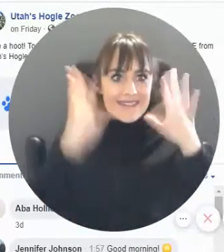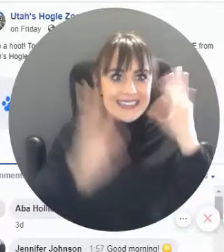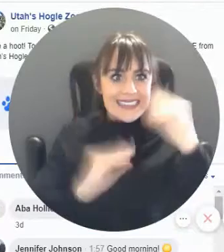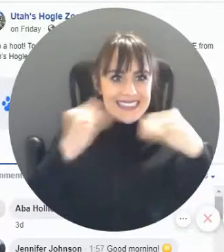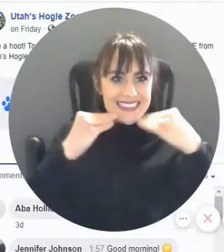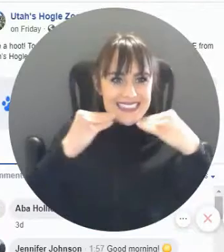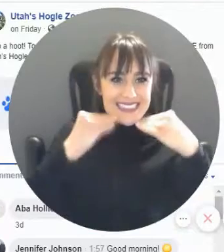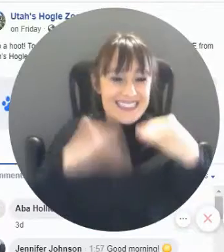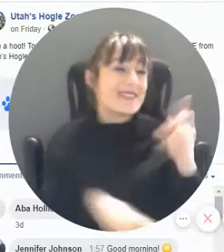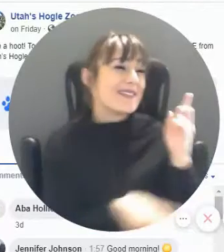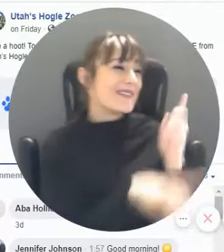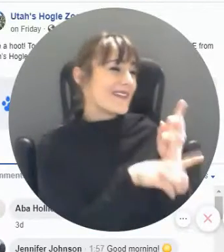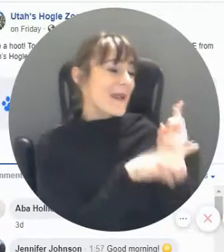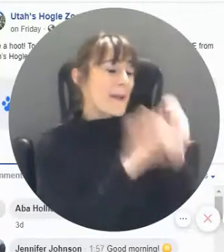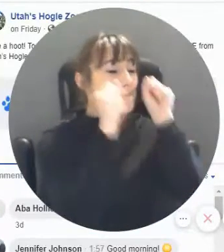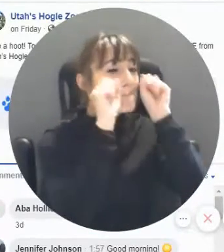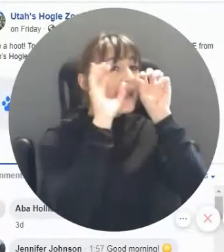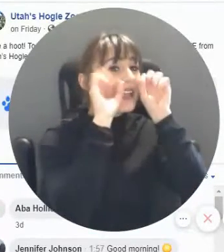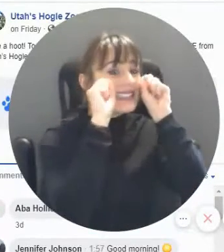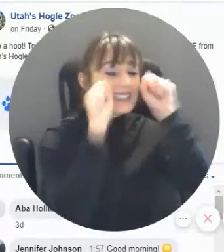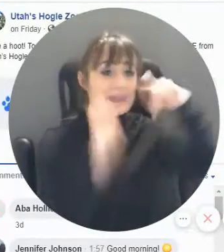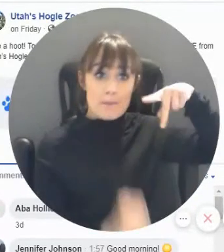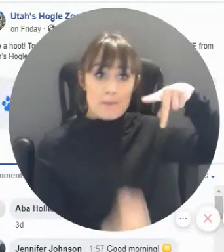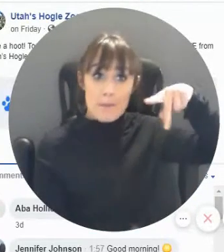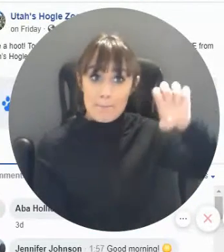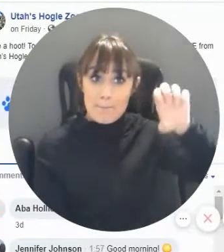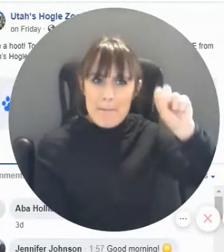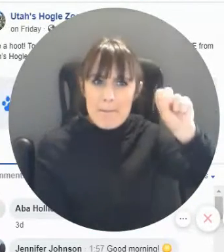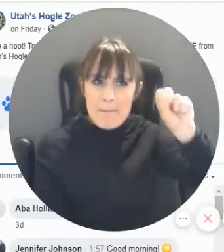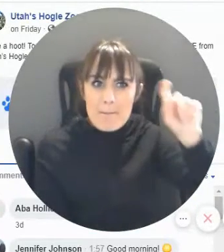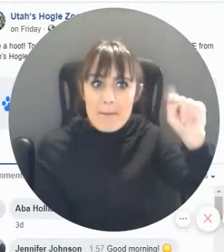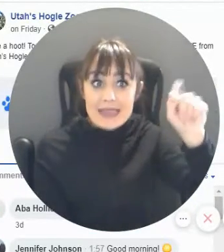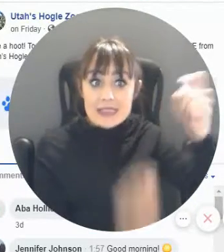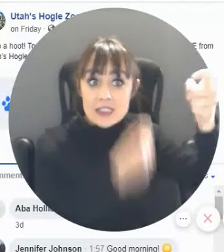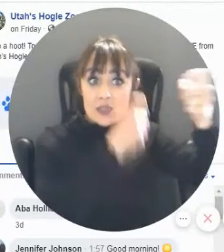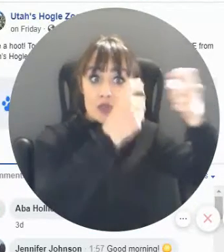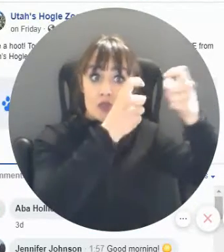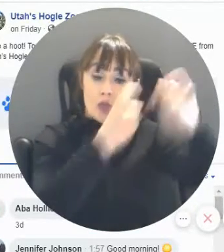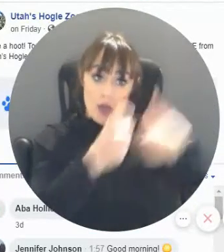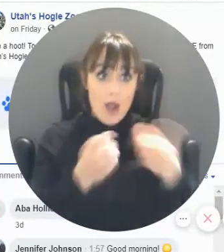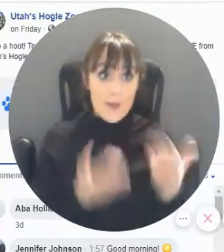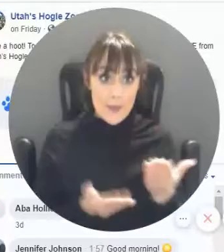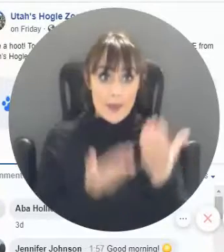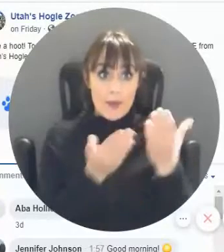I always . Going online, and finding next box plans for owls.